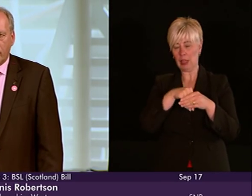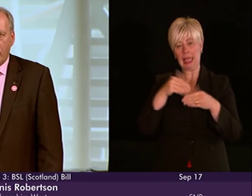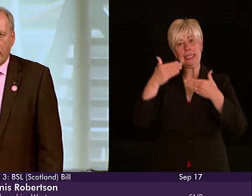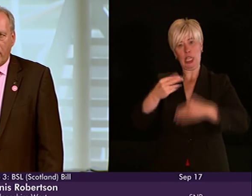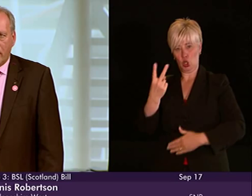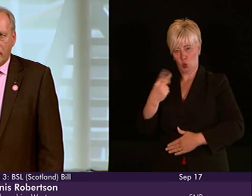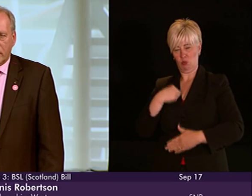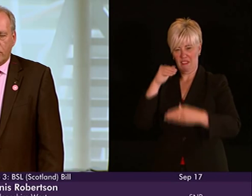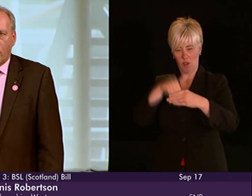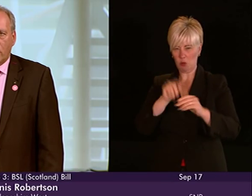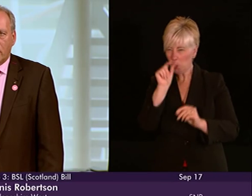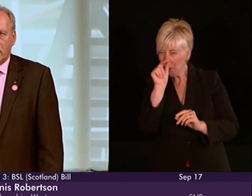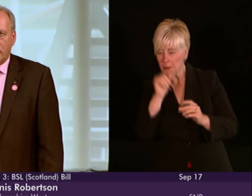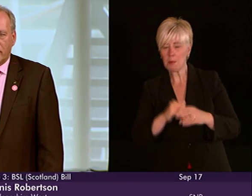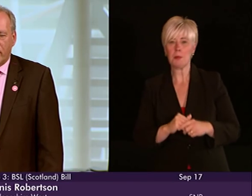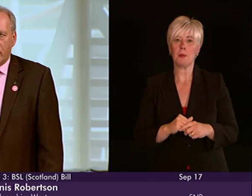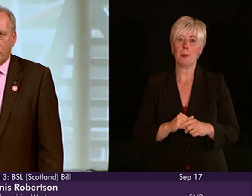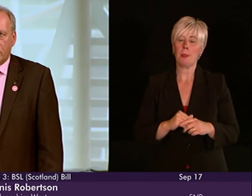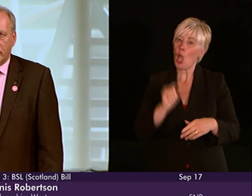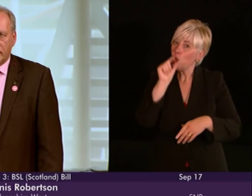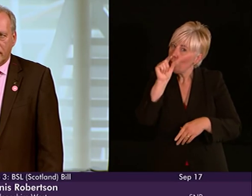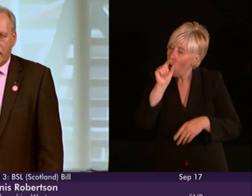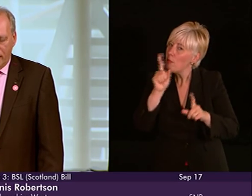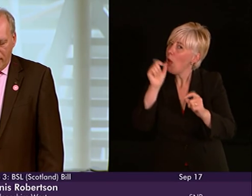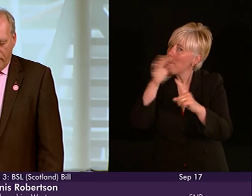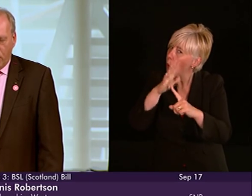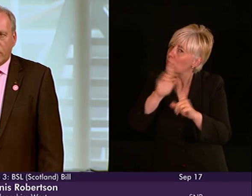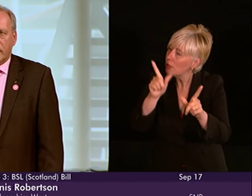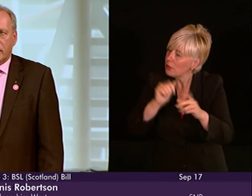2 of the bill—it was small but very important. It is